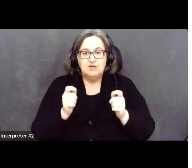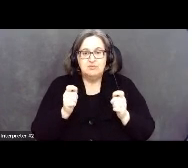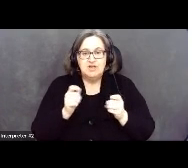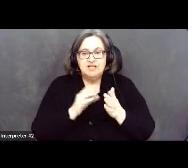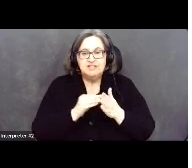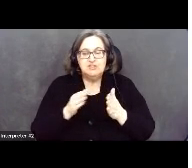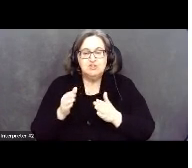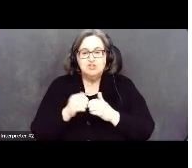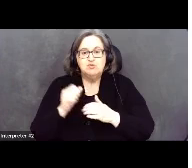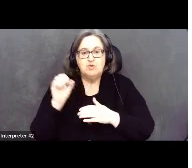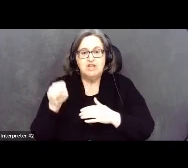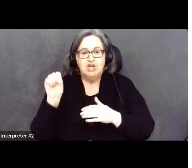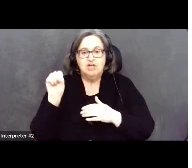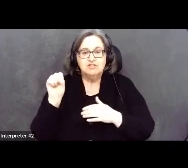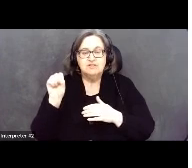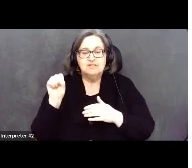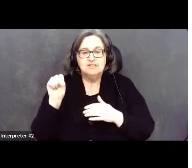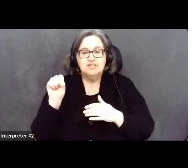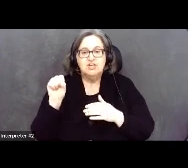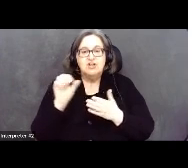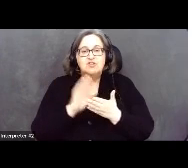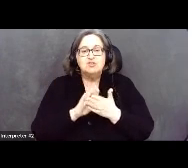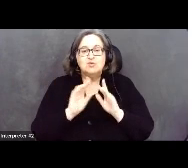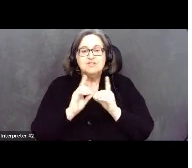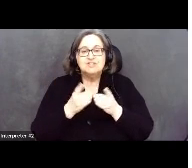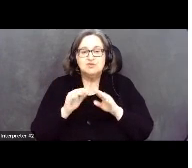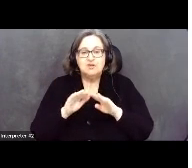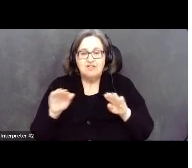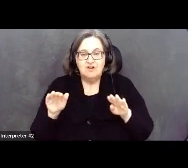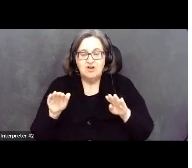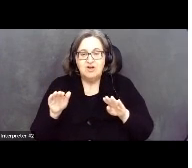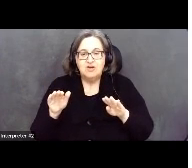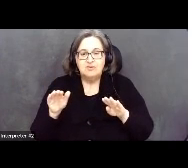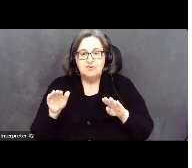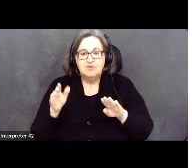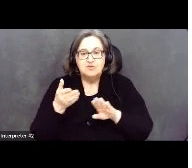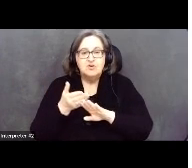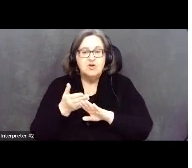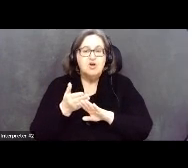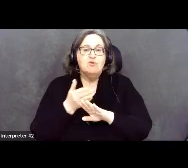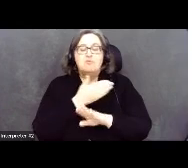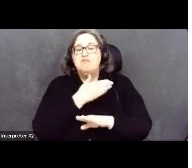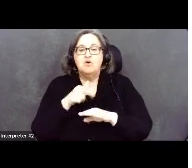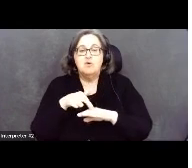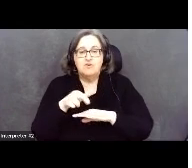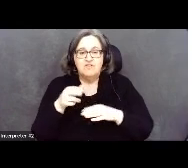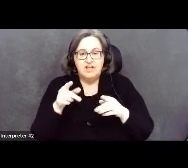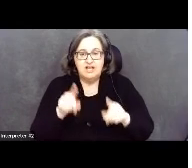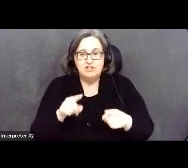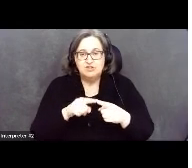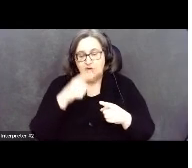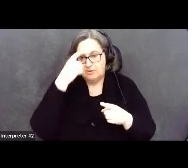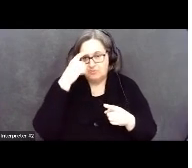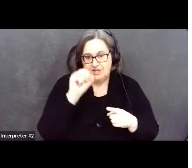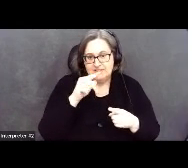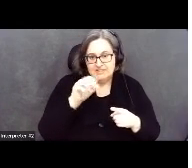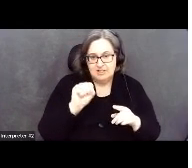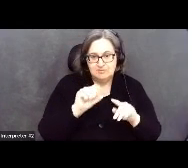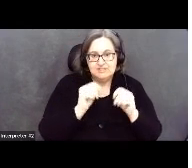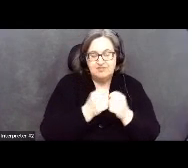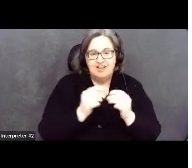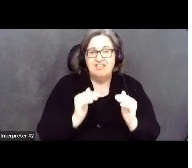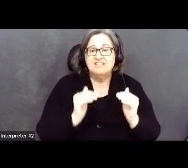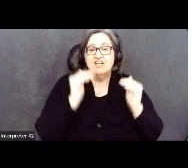With concussion at the school district level before a referral is made to the BrainSTEPS team